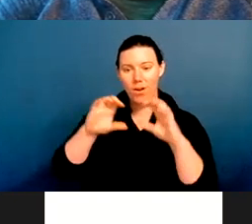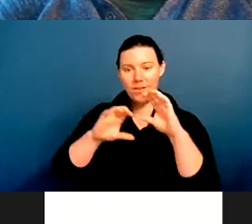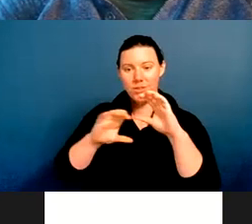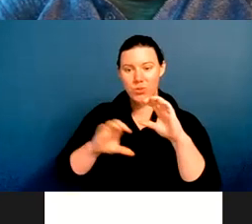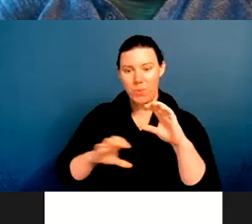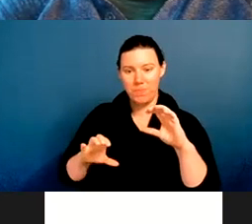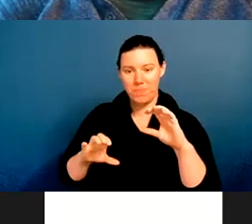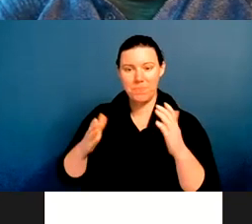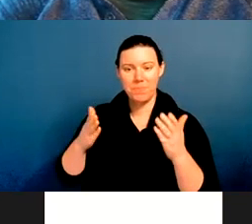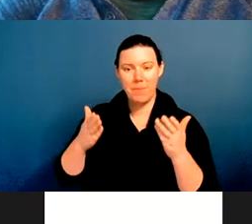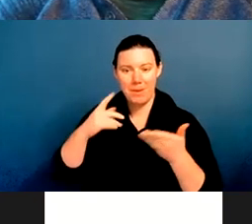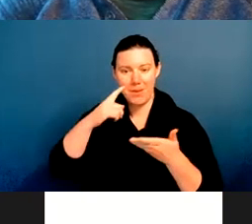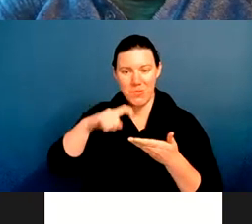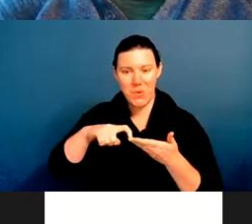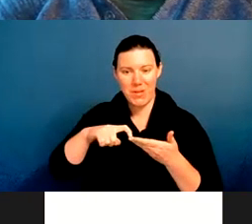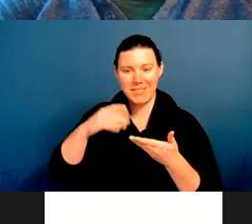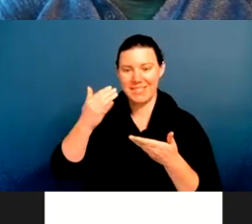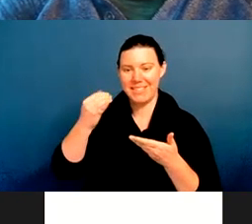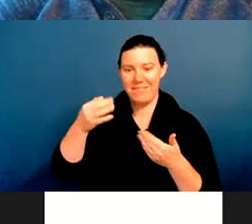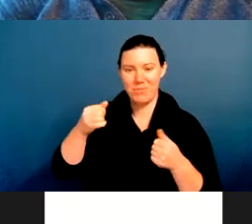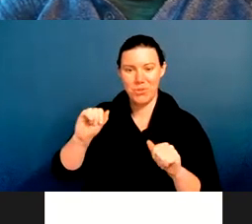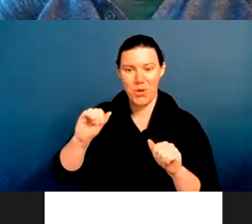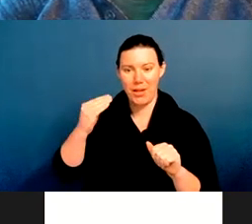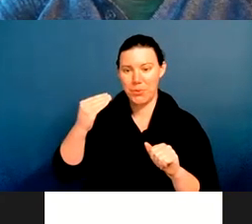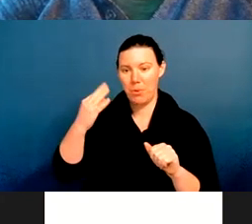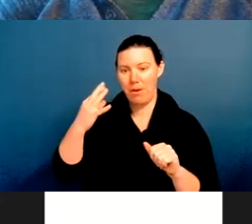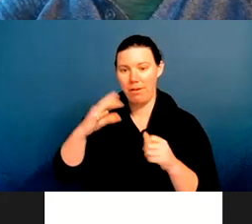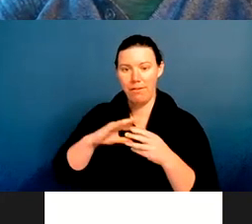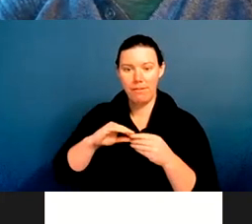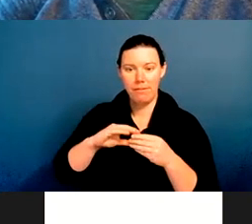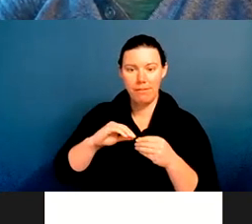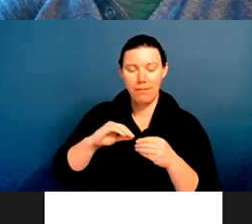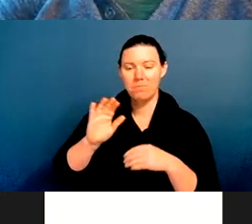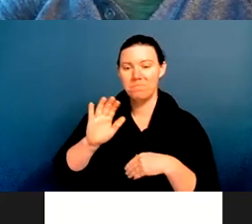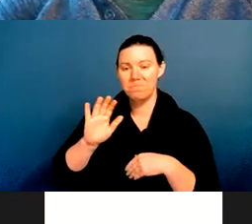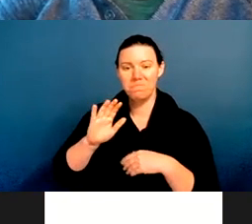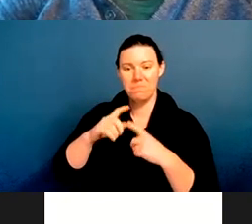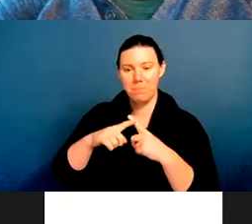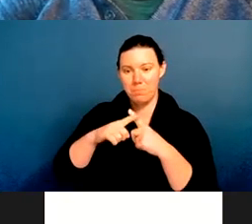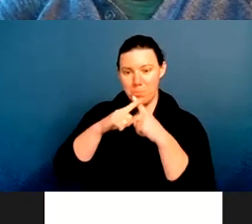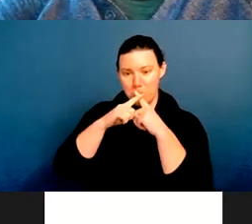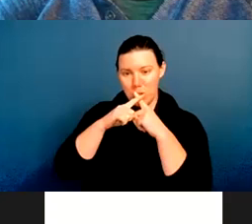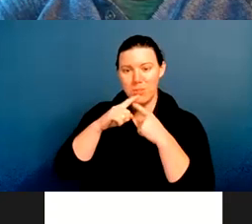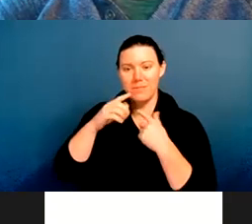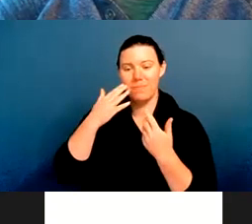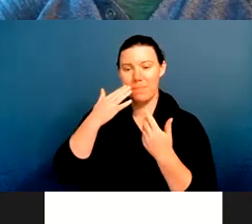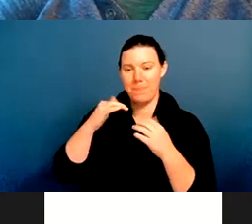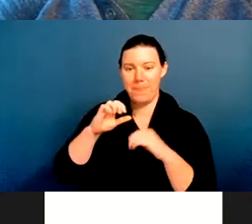we had set up this Zoom call to where you would come in muted. So what we're gonna do is, as we work through,